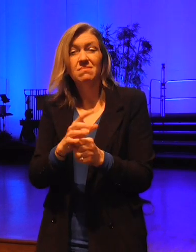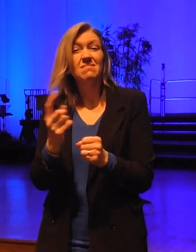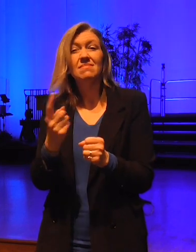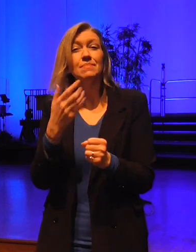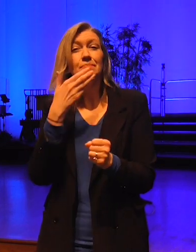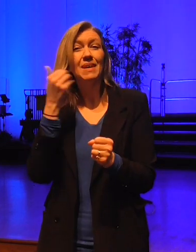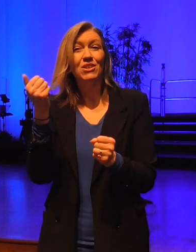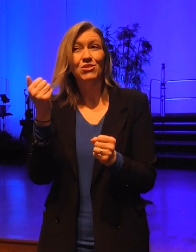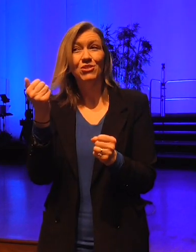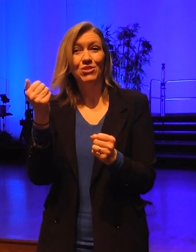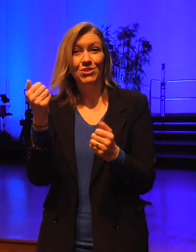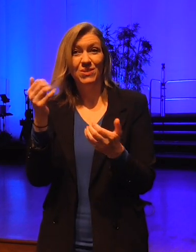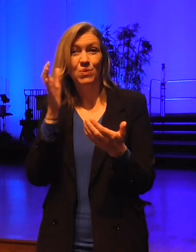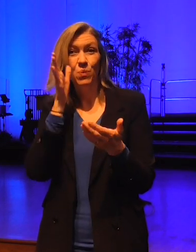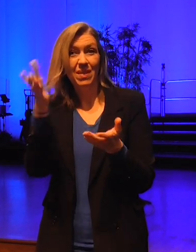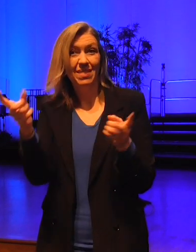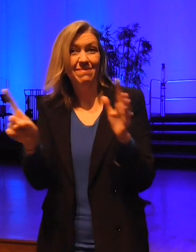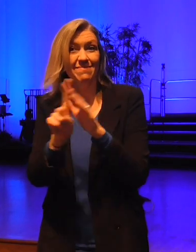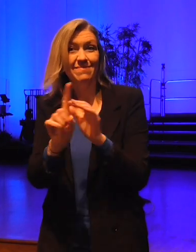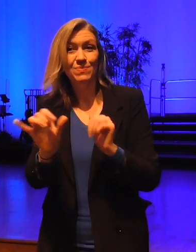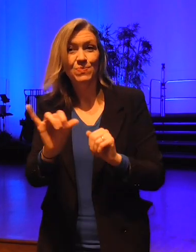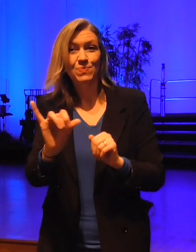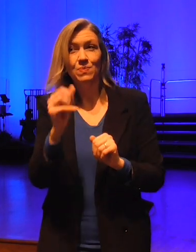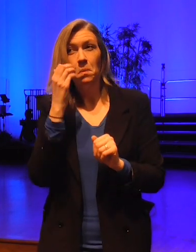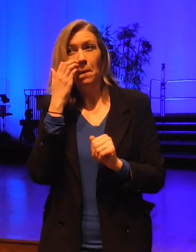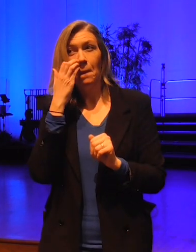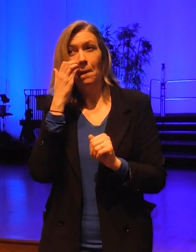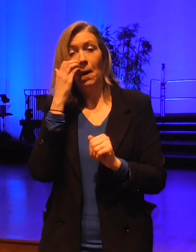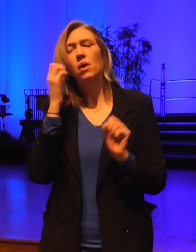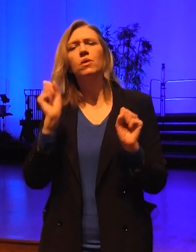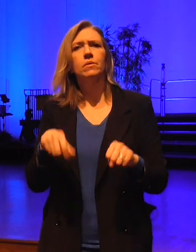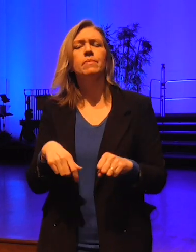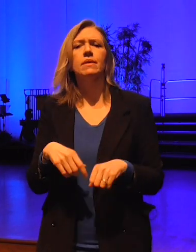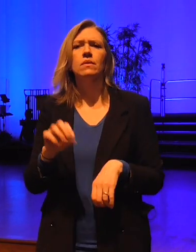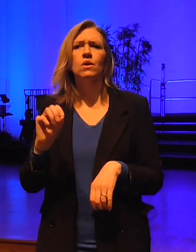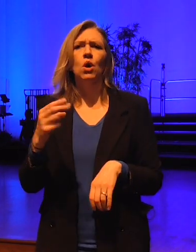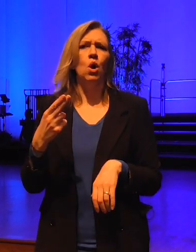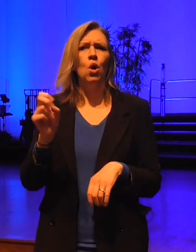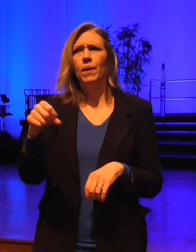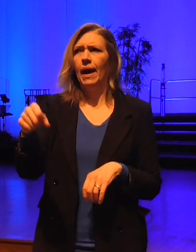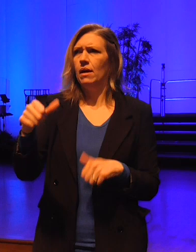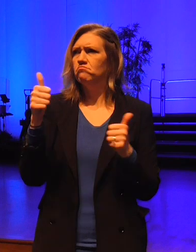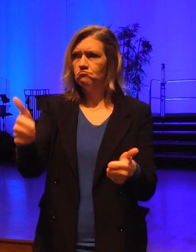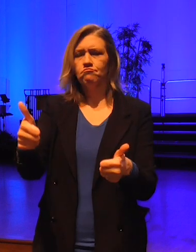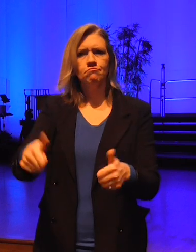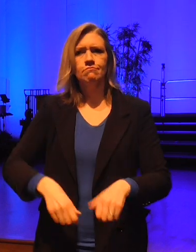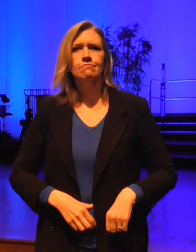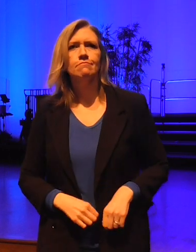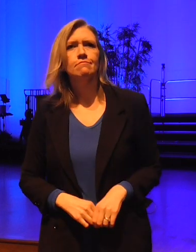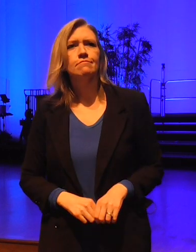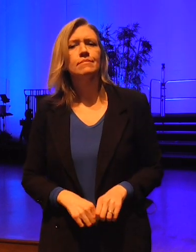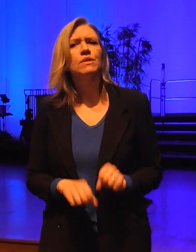that will take place as well it could be oh yeah it could be there's more where that came